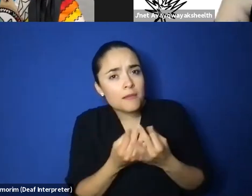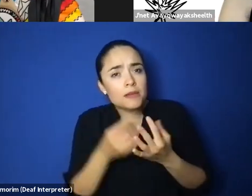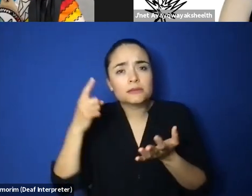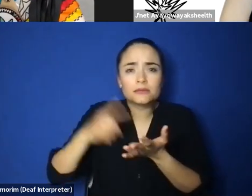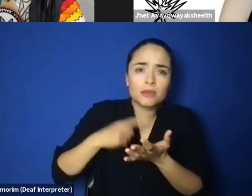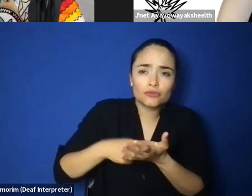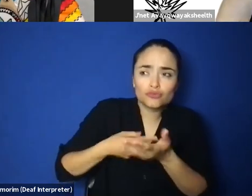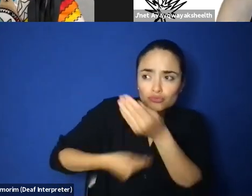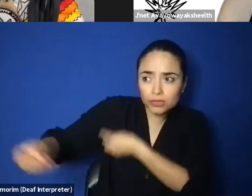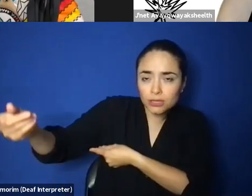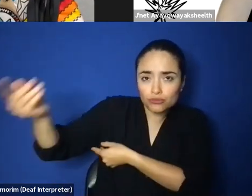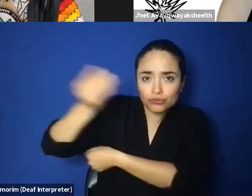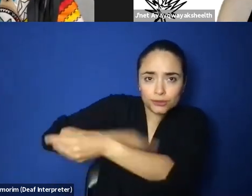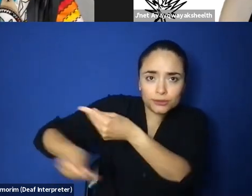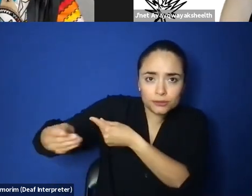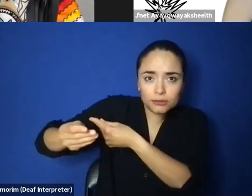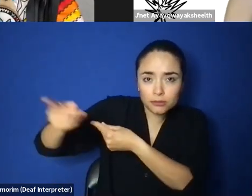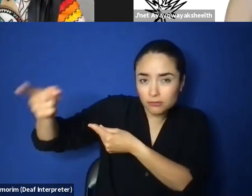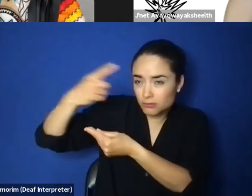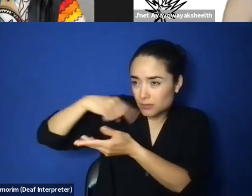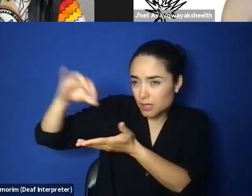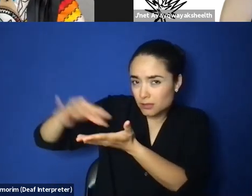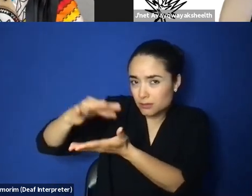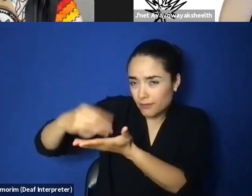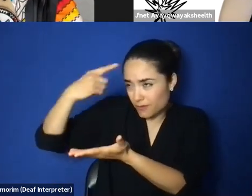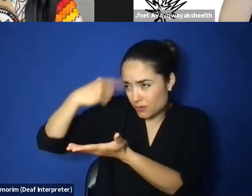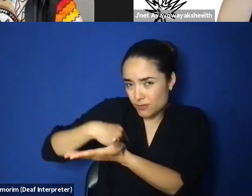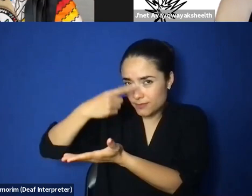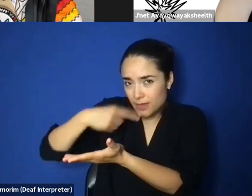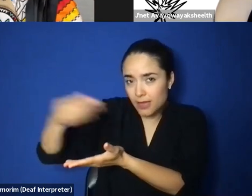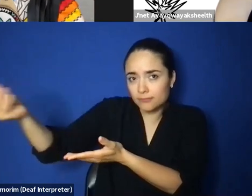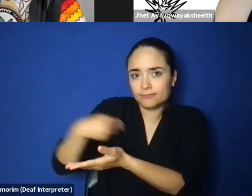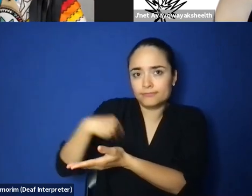else to do some beadwork for my kids. So there's lots of ways that you can acquire it, but it's all